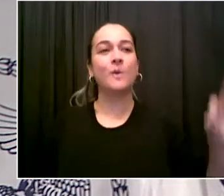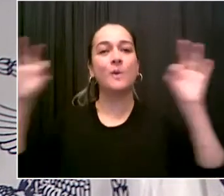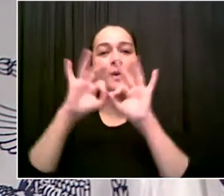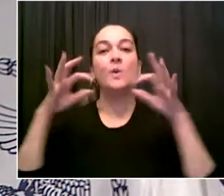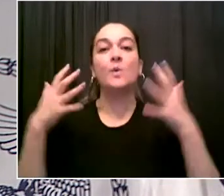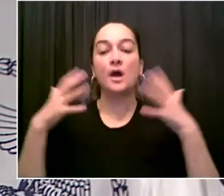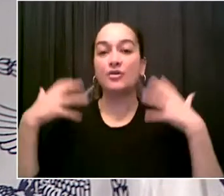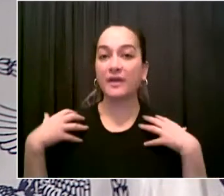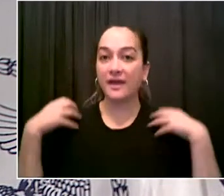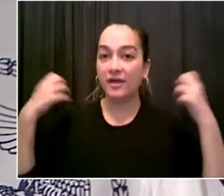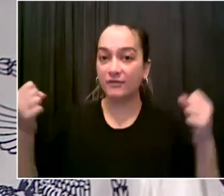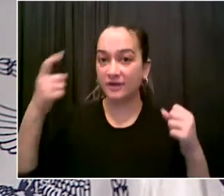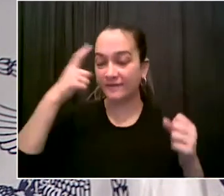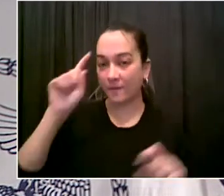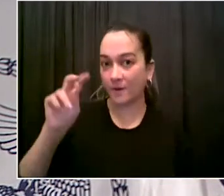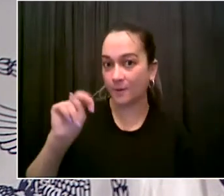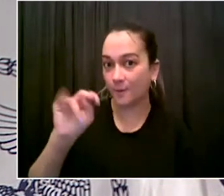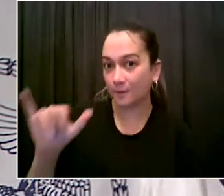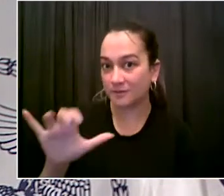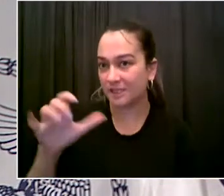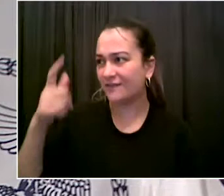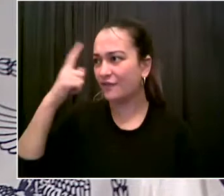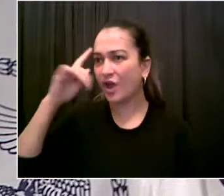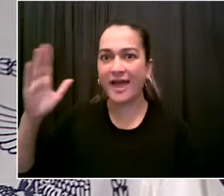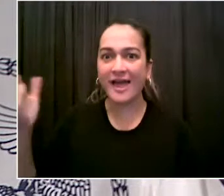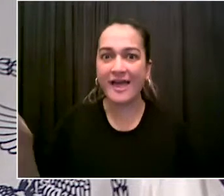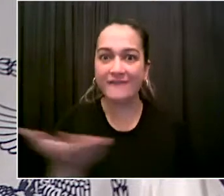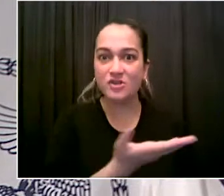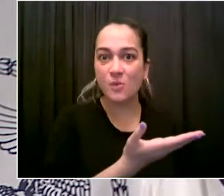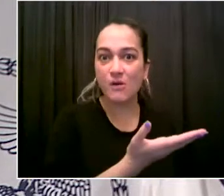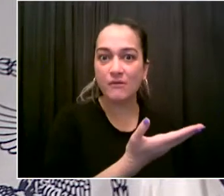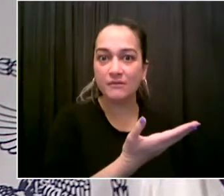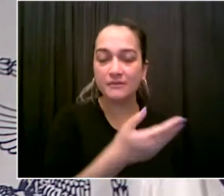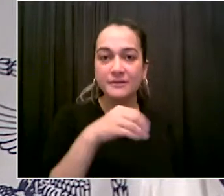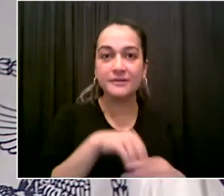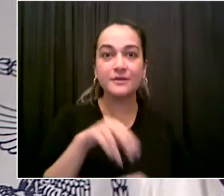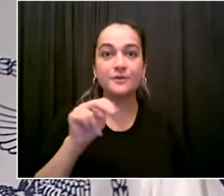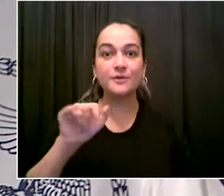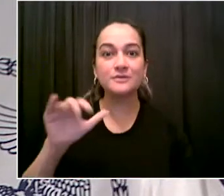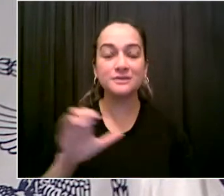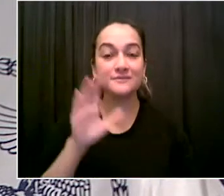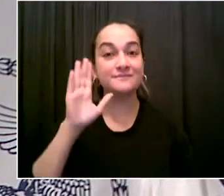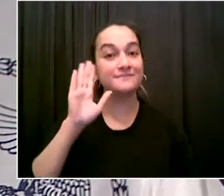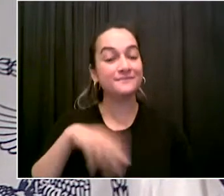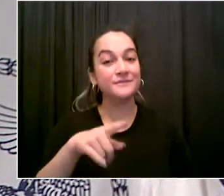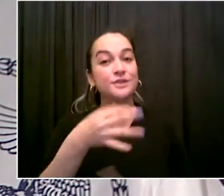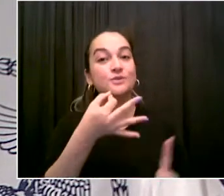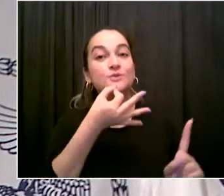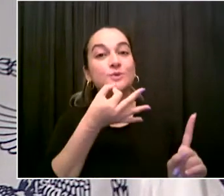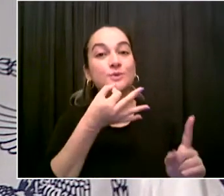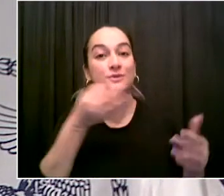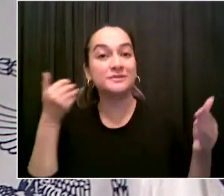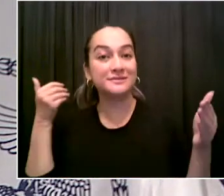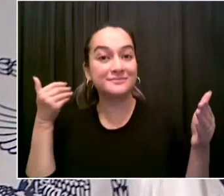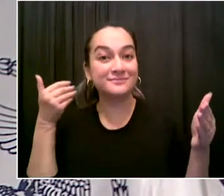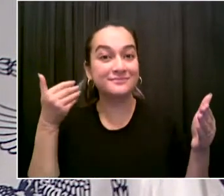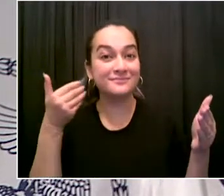FORWARD AS A CITY. I WANT TO TALK ABOUT A TRANSITION WE ARE MAKING IN